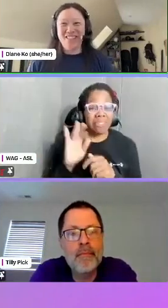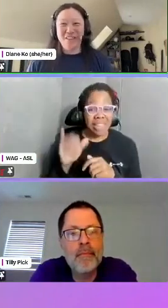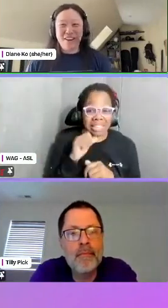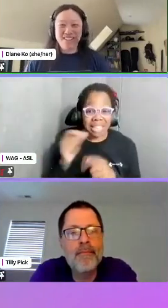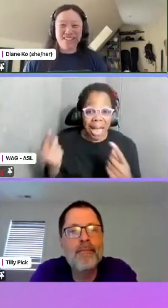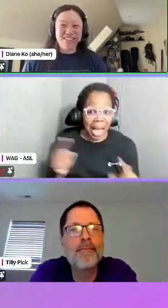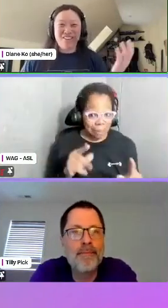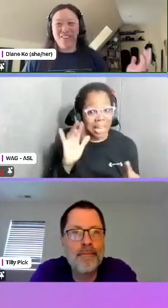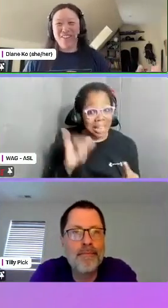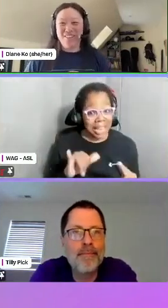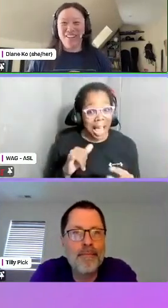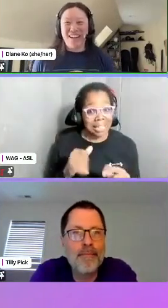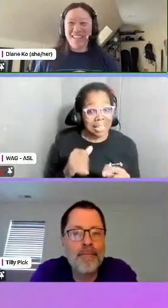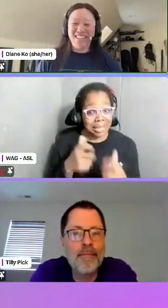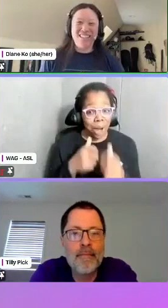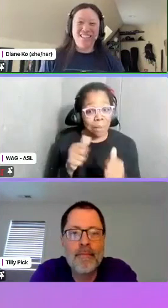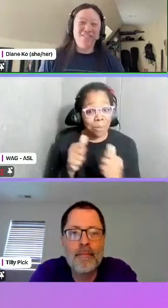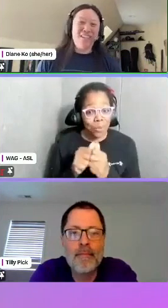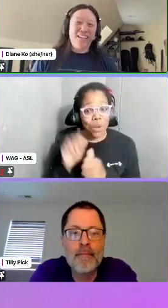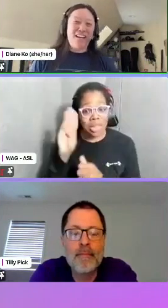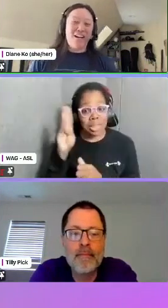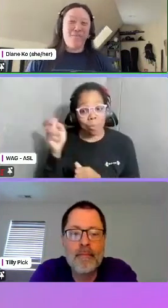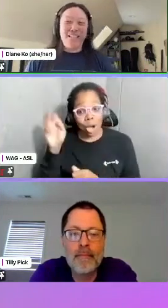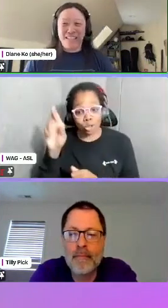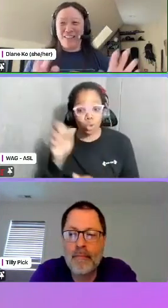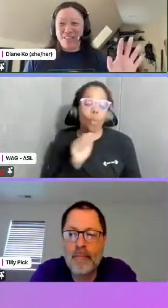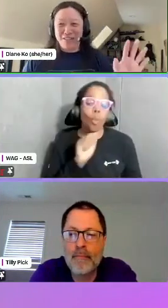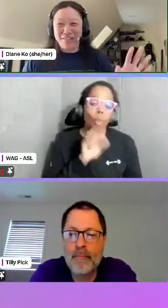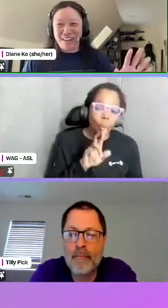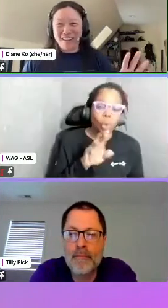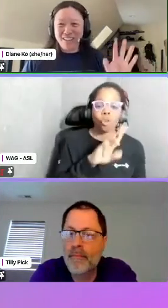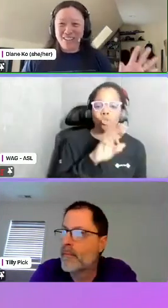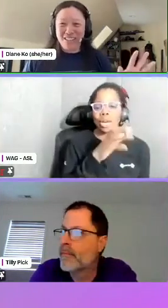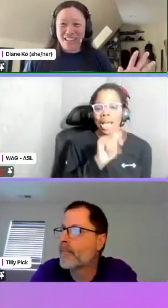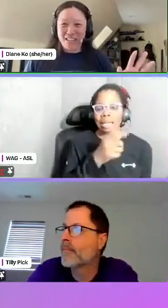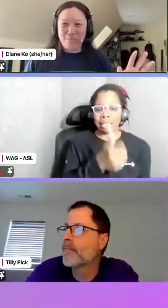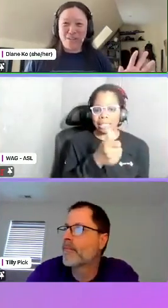really great experience. [Host Tilly] Awesome. Thank